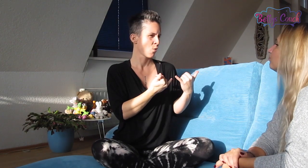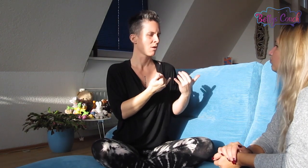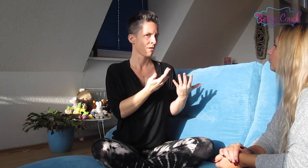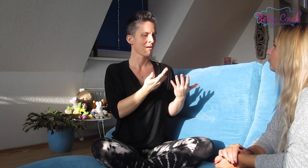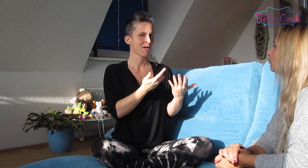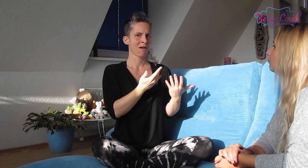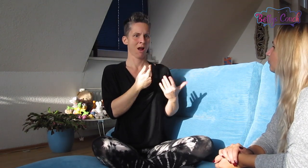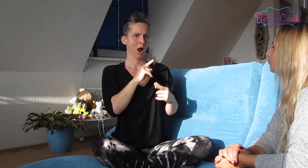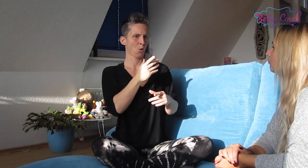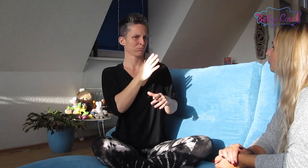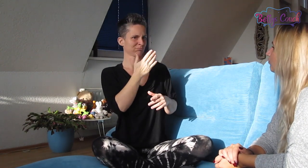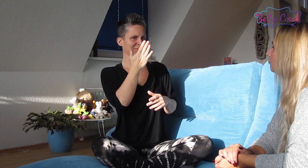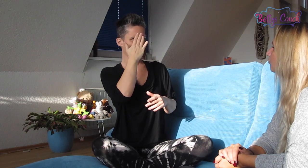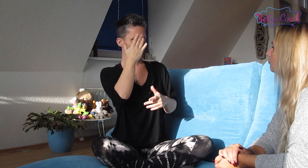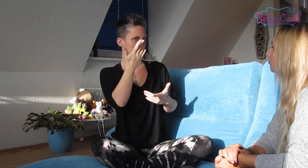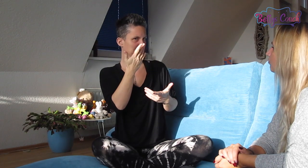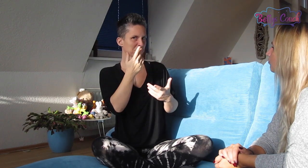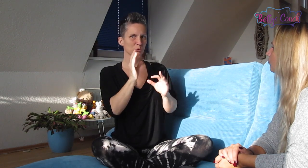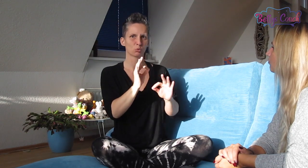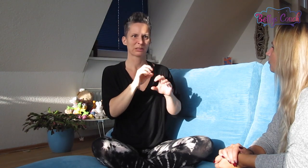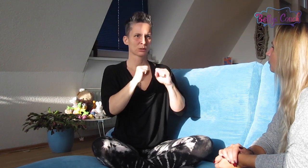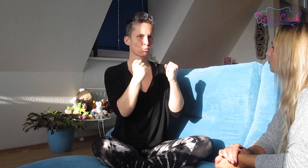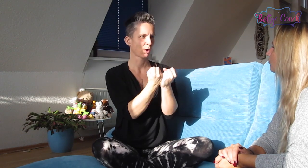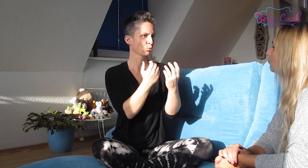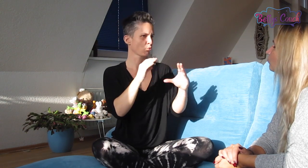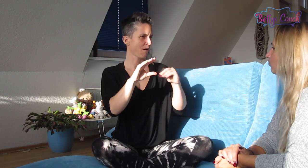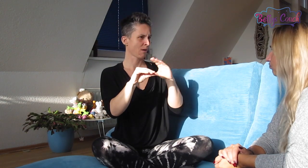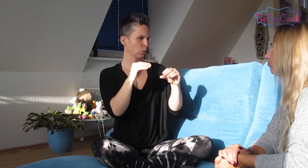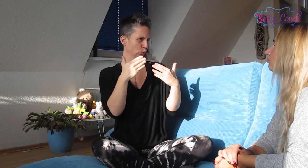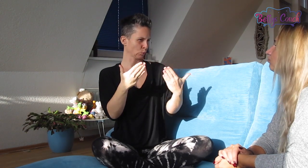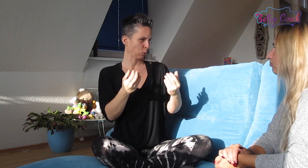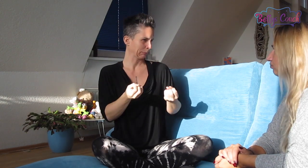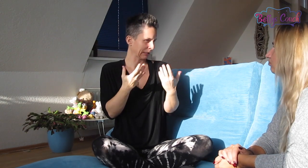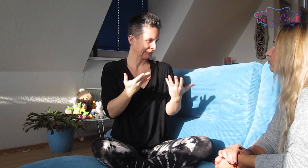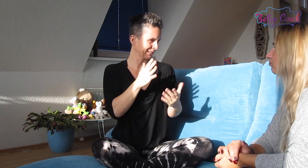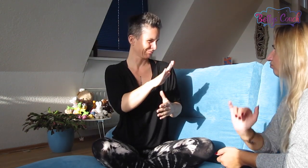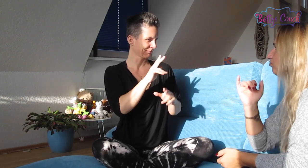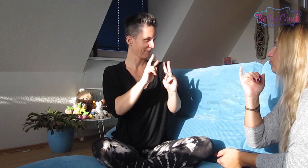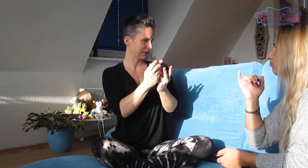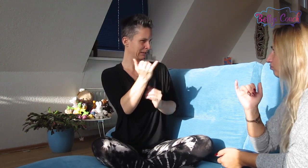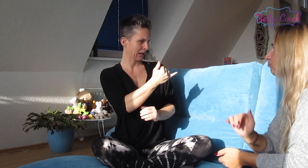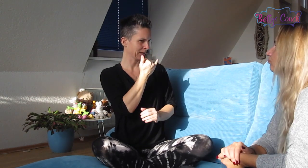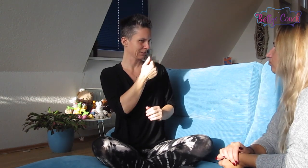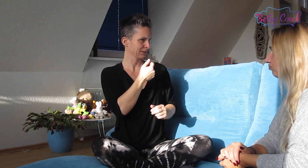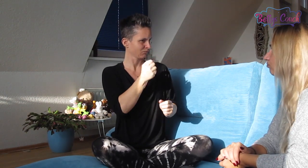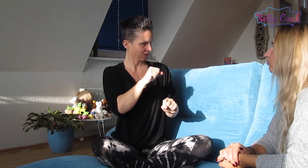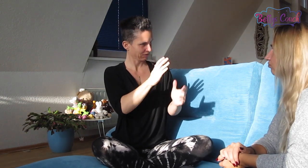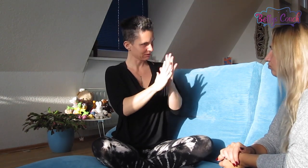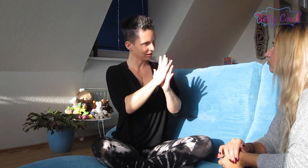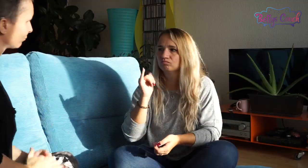Have you experienced situations like this, experiences on your trip around the world? Can you tell more about it?